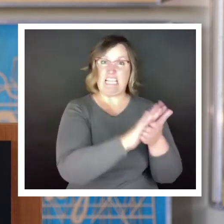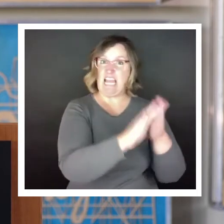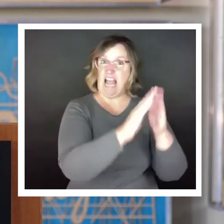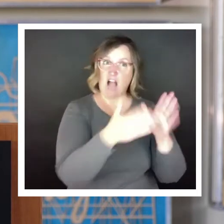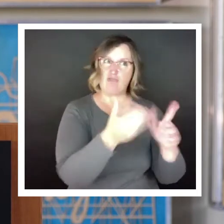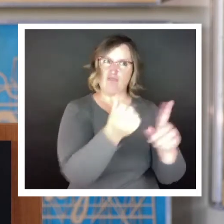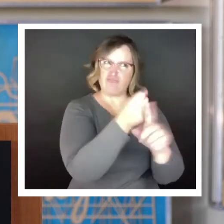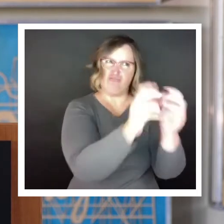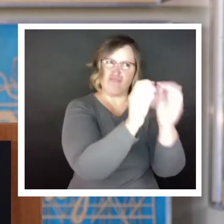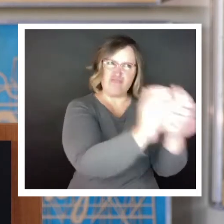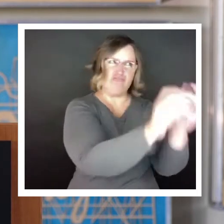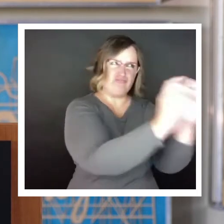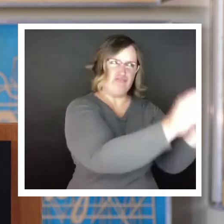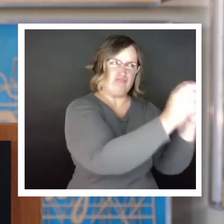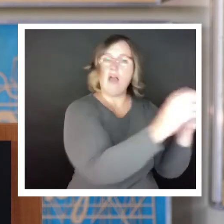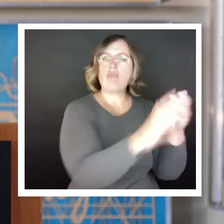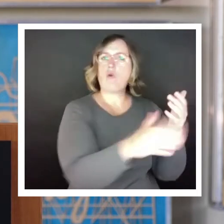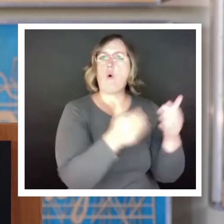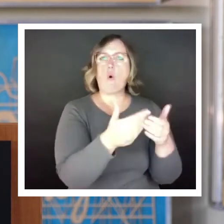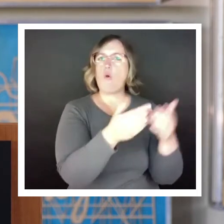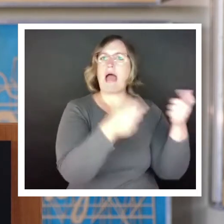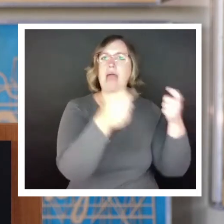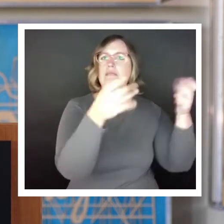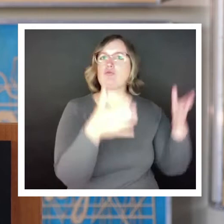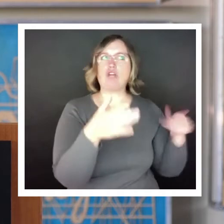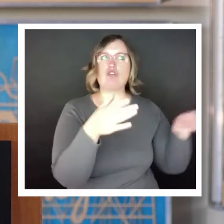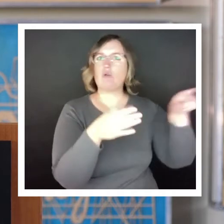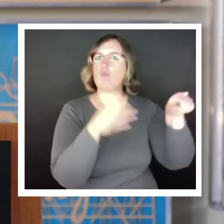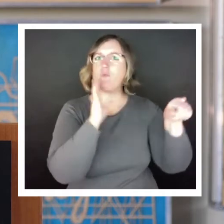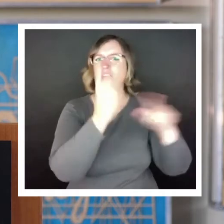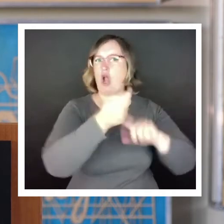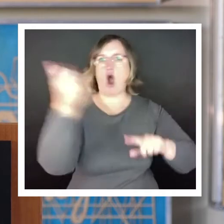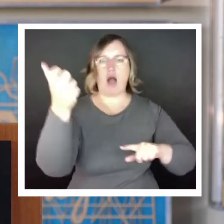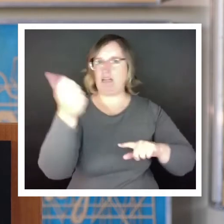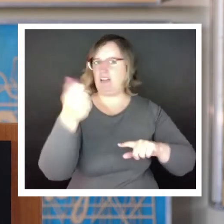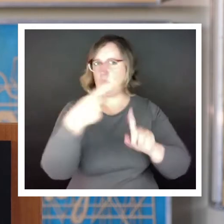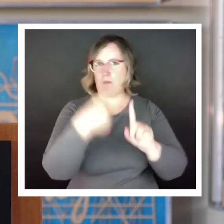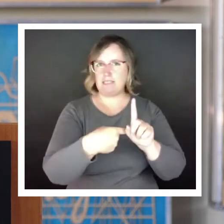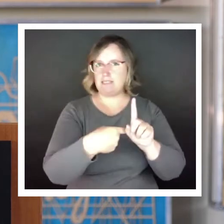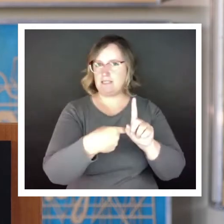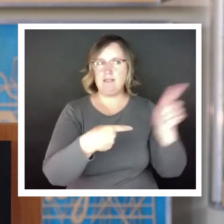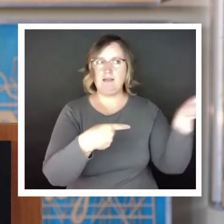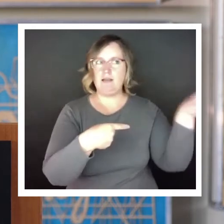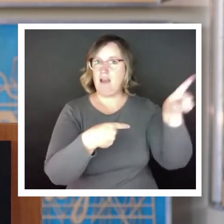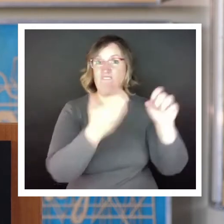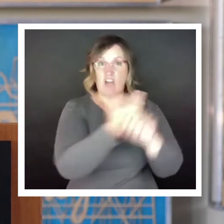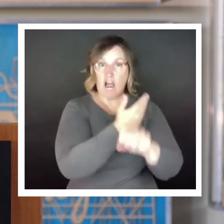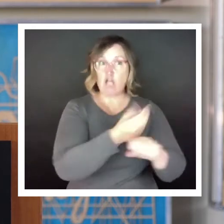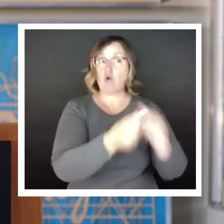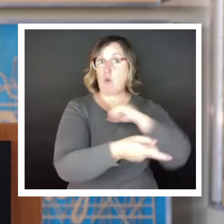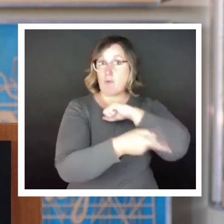the entire administration of my district would be gone. They were all fired, reprimanded or fled.